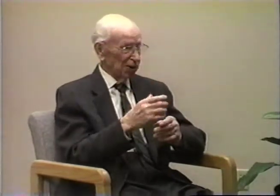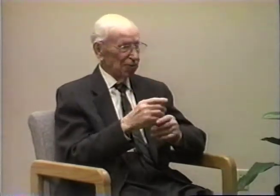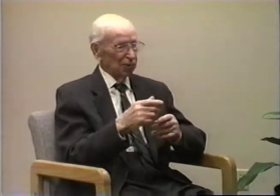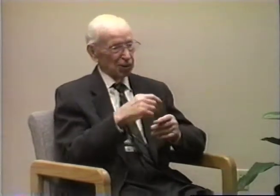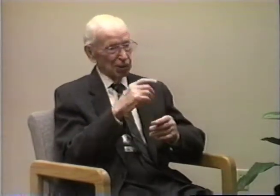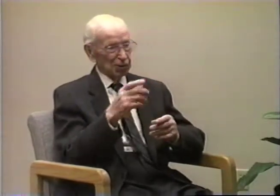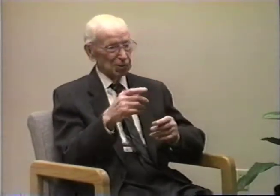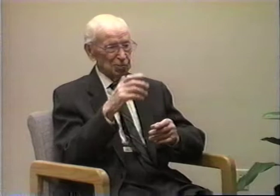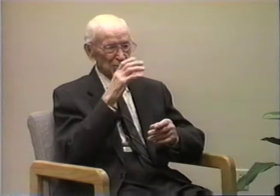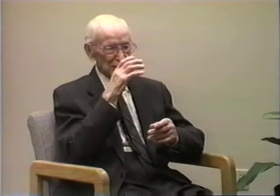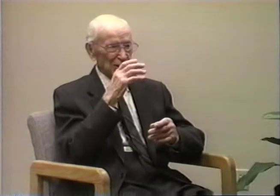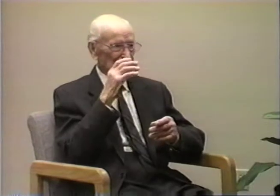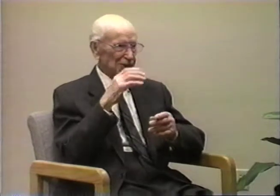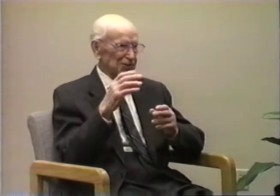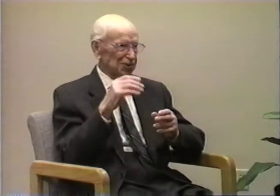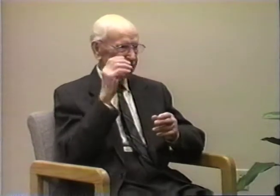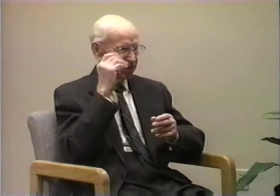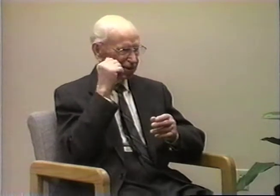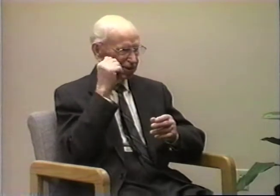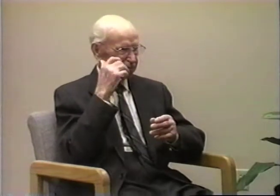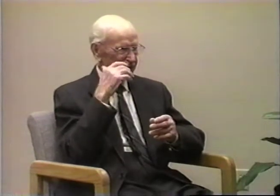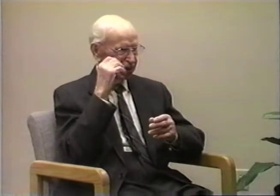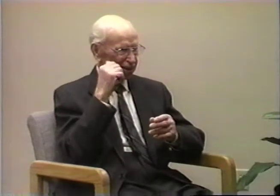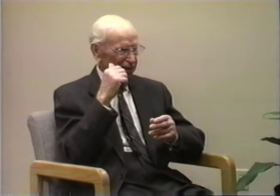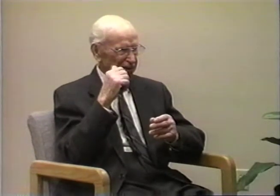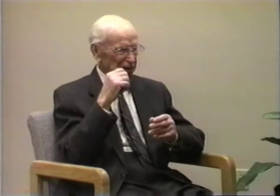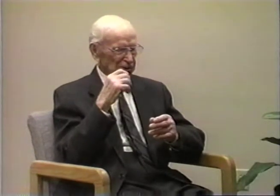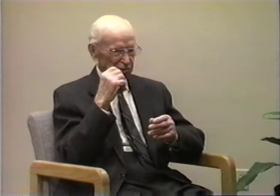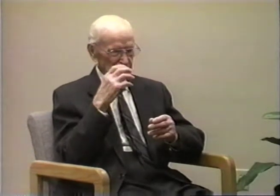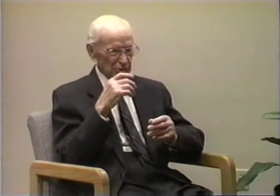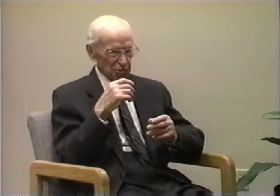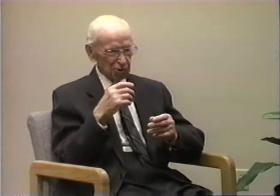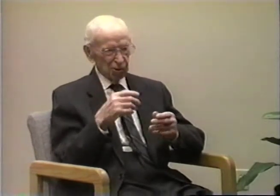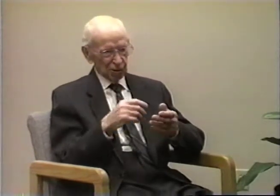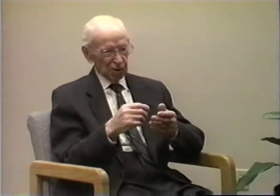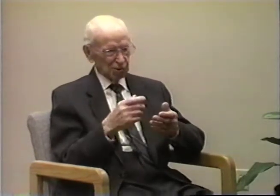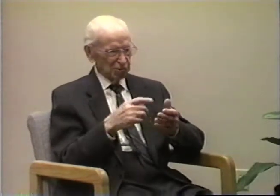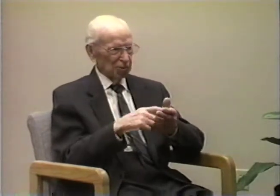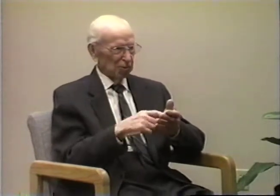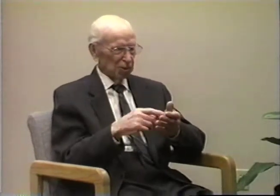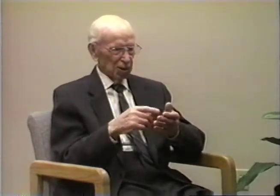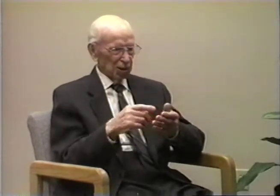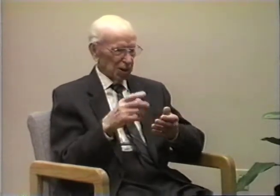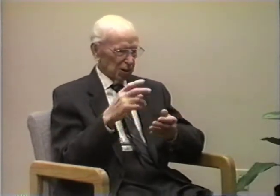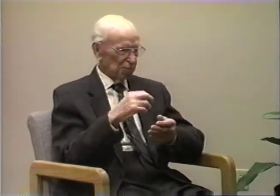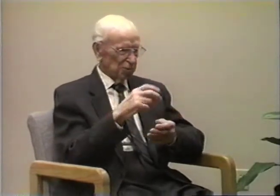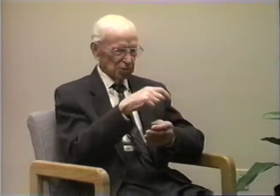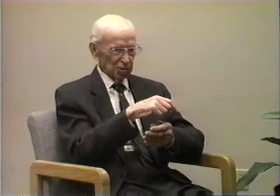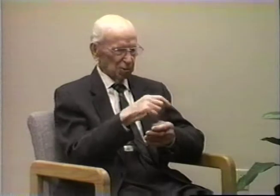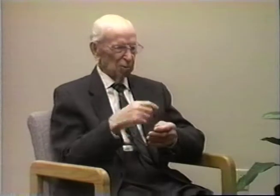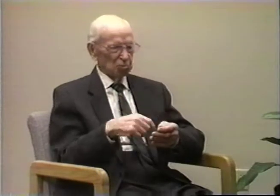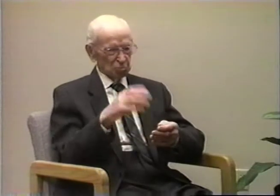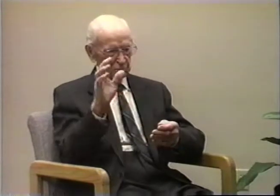And I honestly didn't know what I was doing as I started. I was working with my aunts and uncles